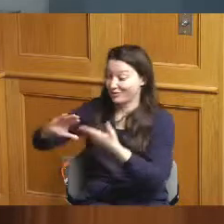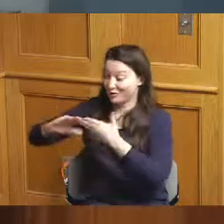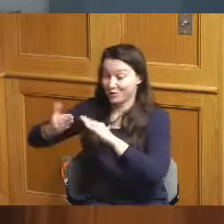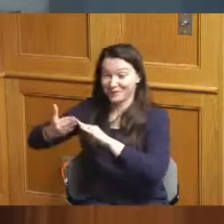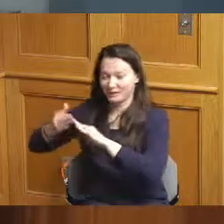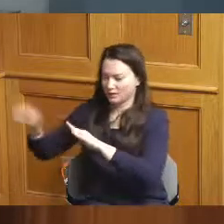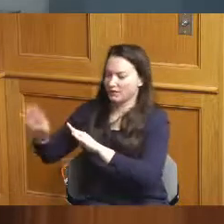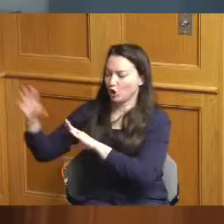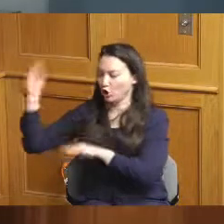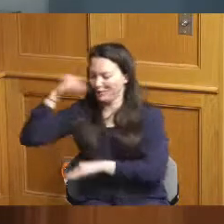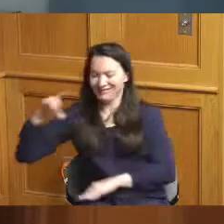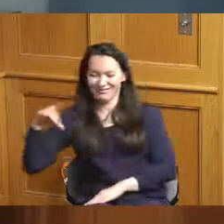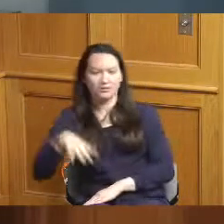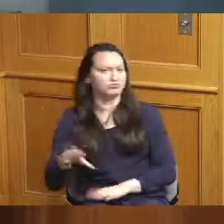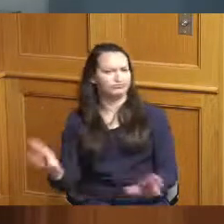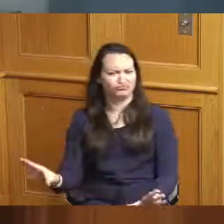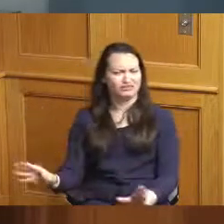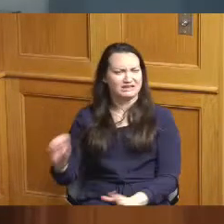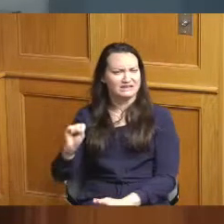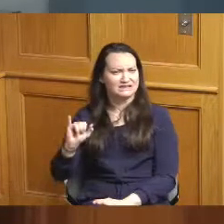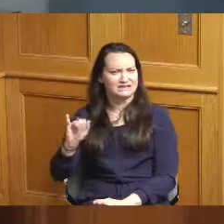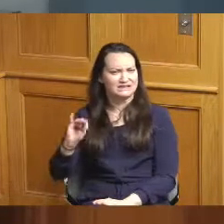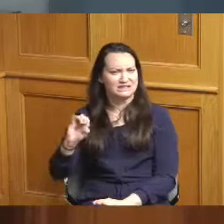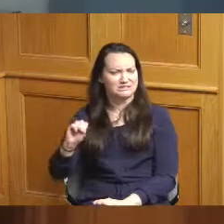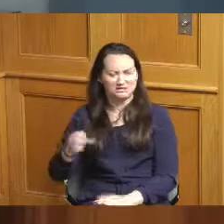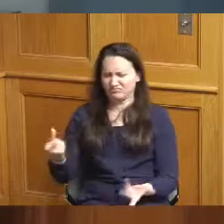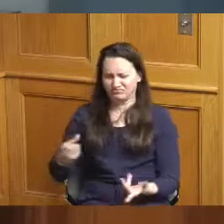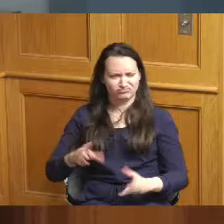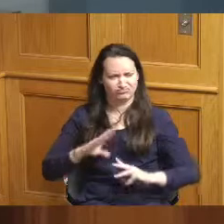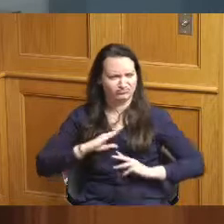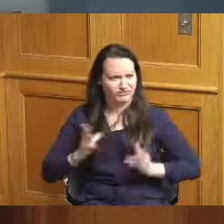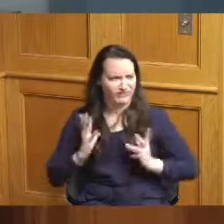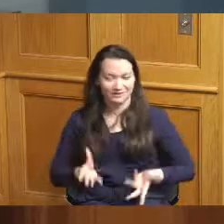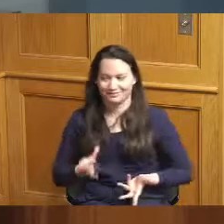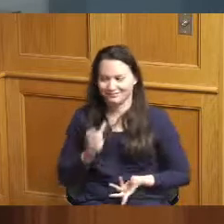came in and said that they were fine with it they gave a lot of difference their incentive